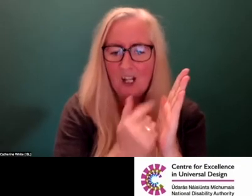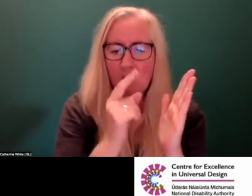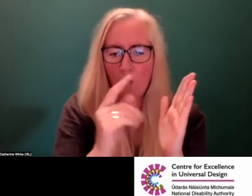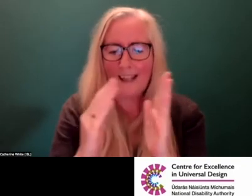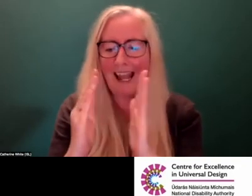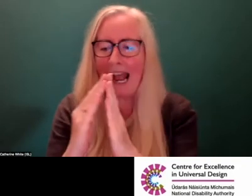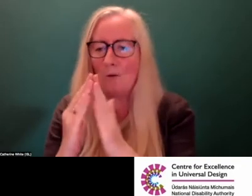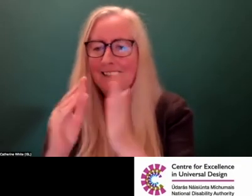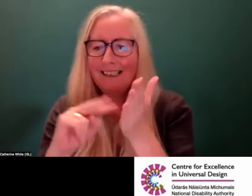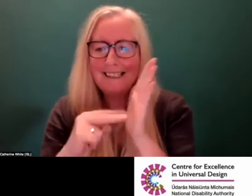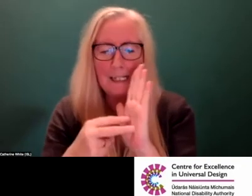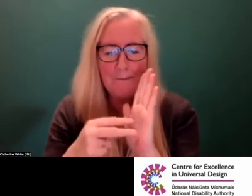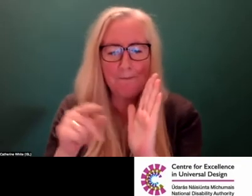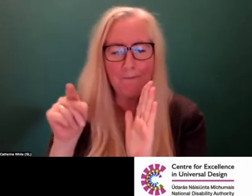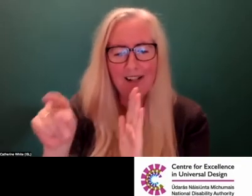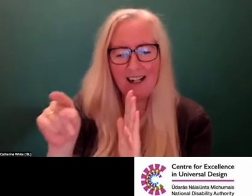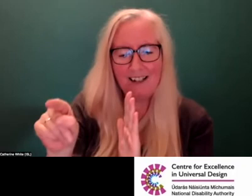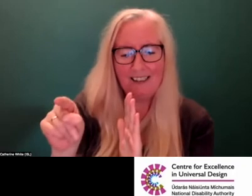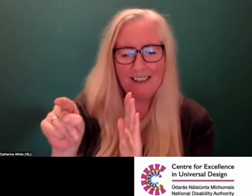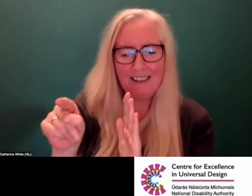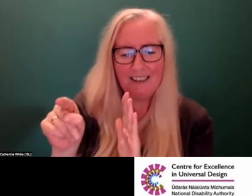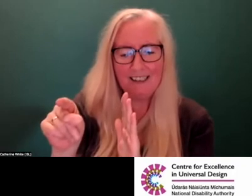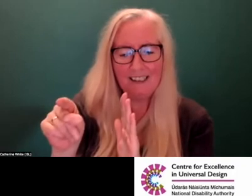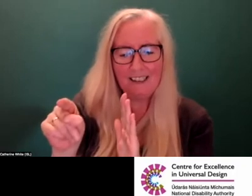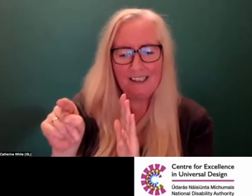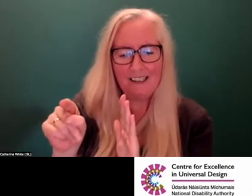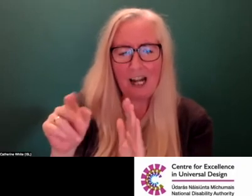And I think in the housing scheme, I think it was that kind of real